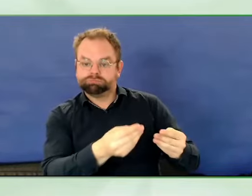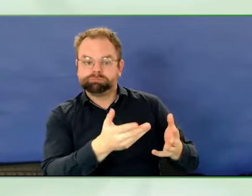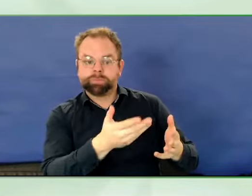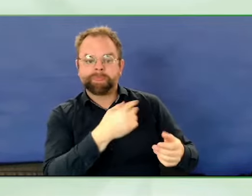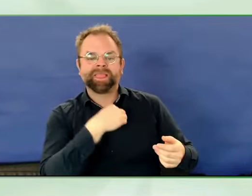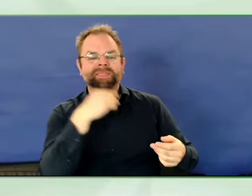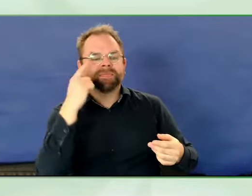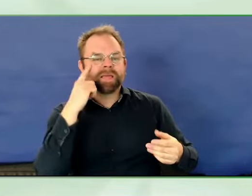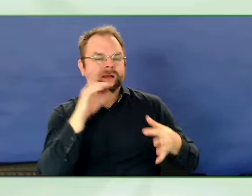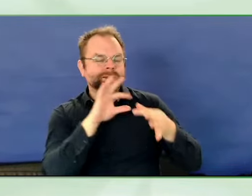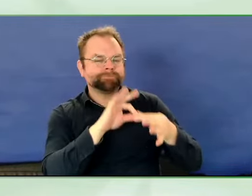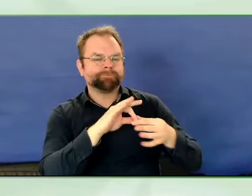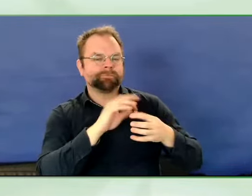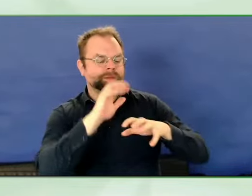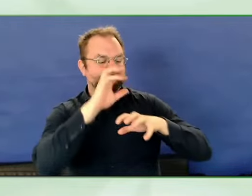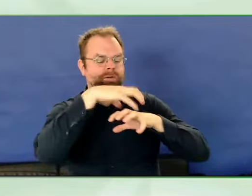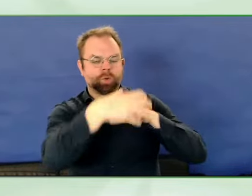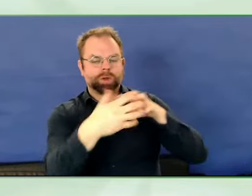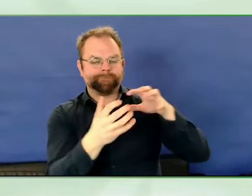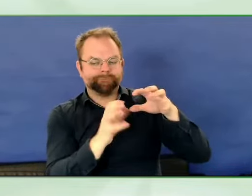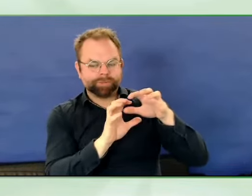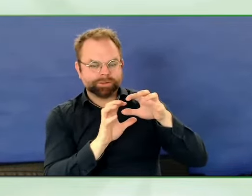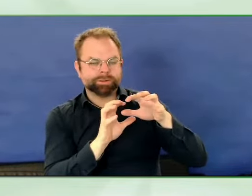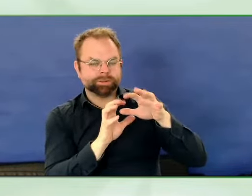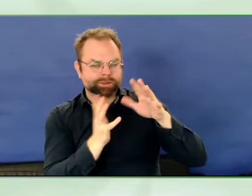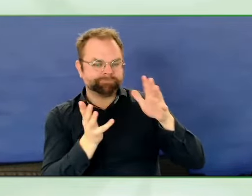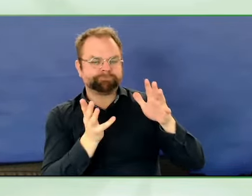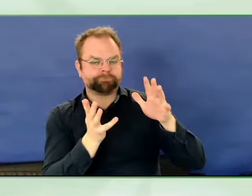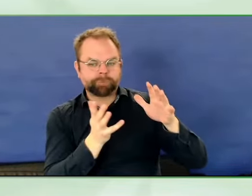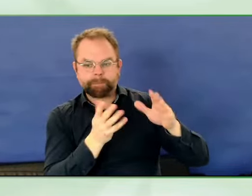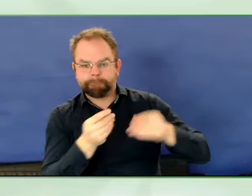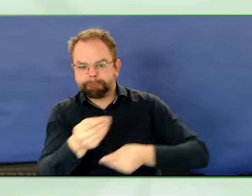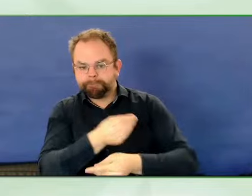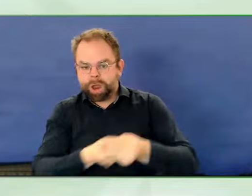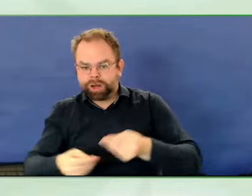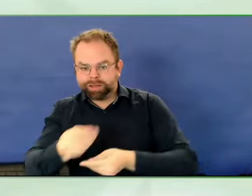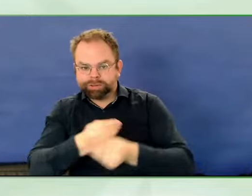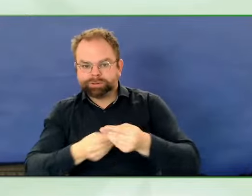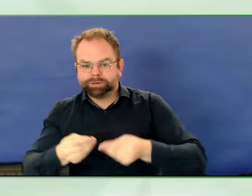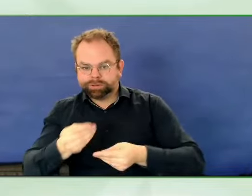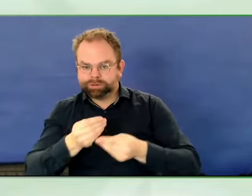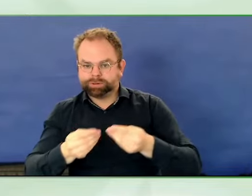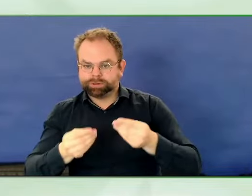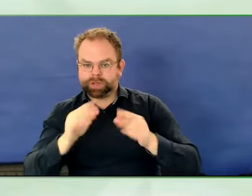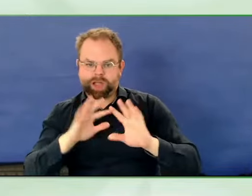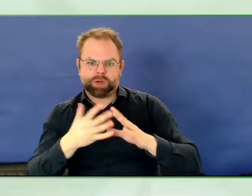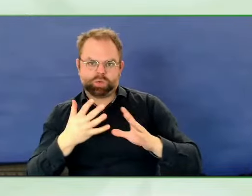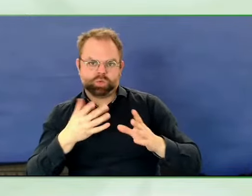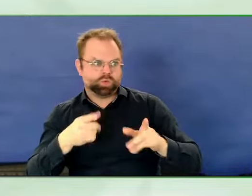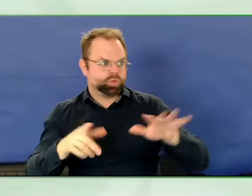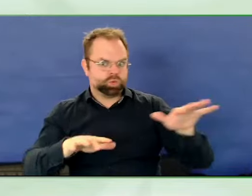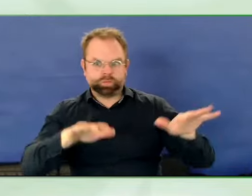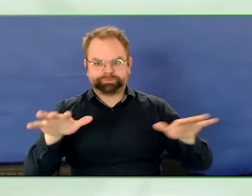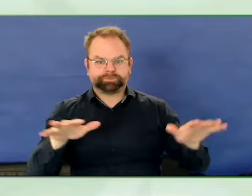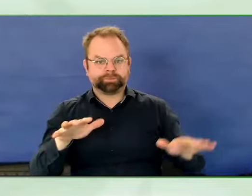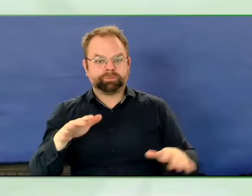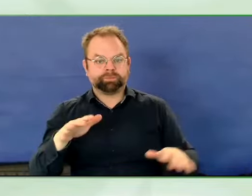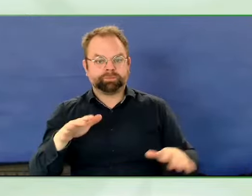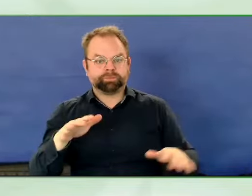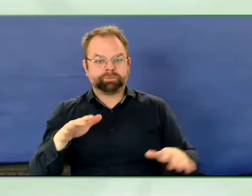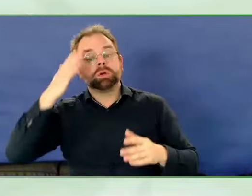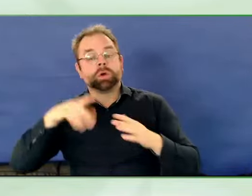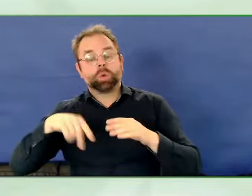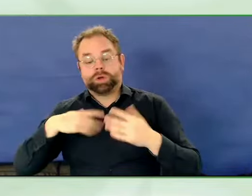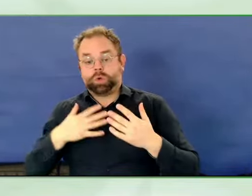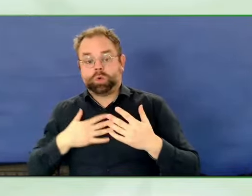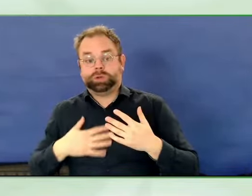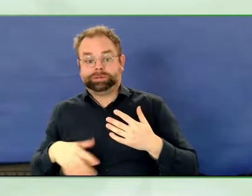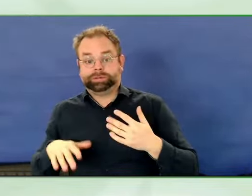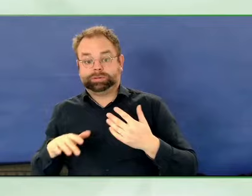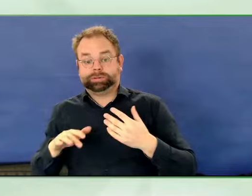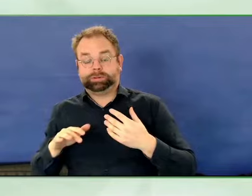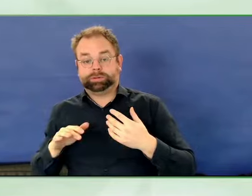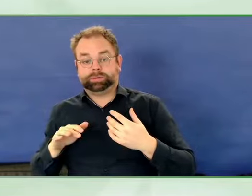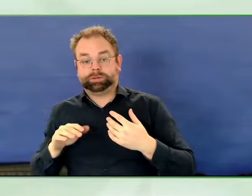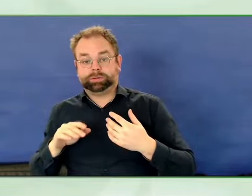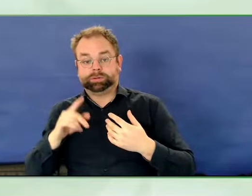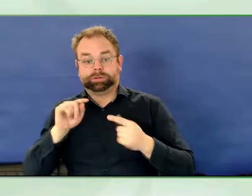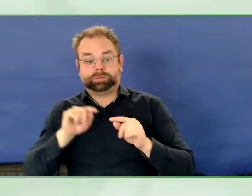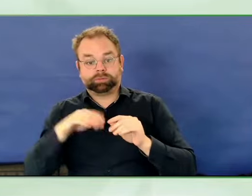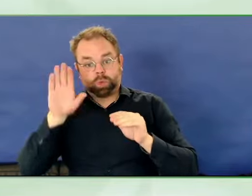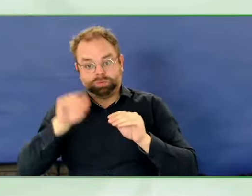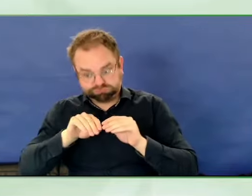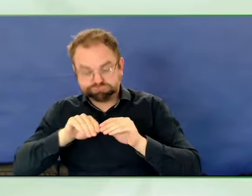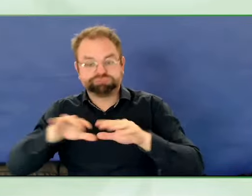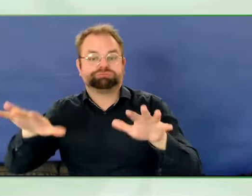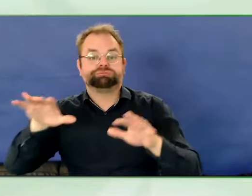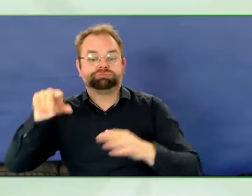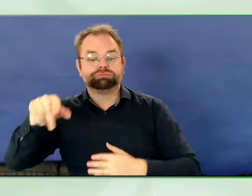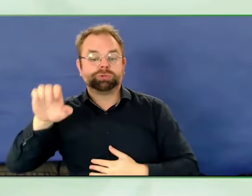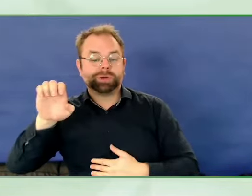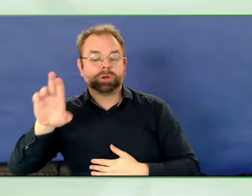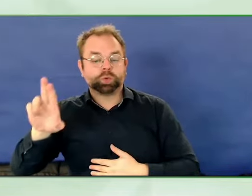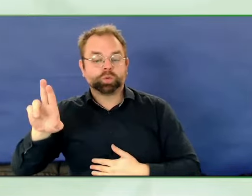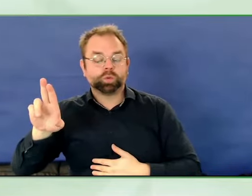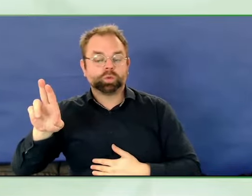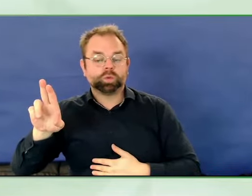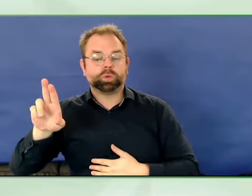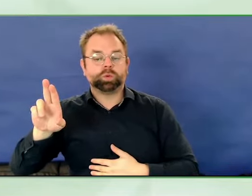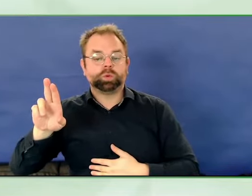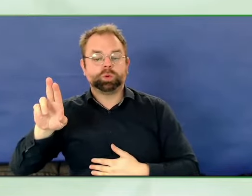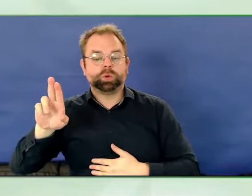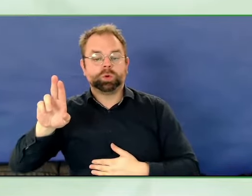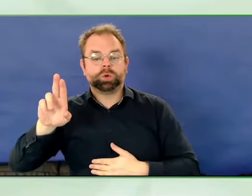We have been placed with overconsumption in the last few years by fastback income, so